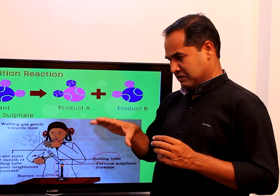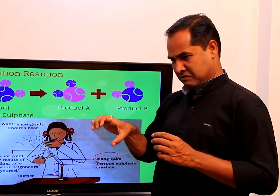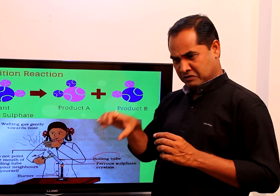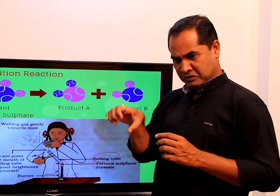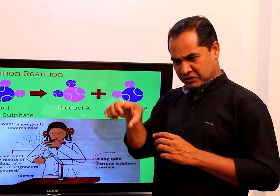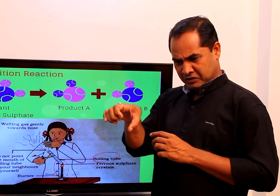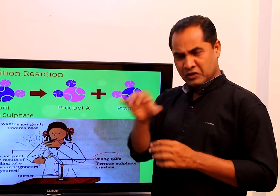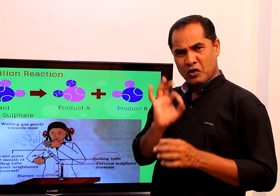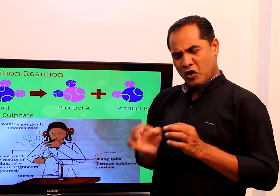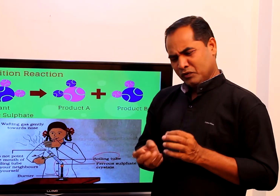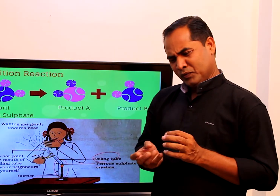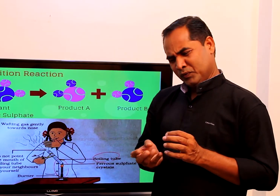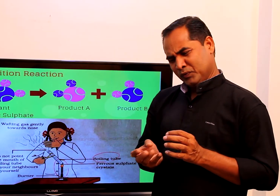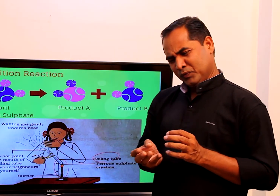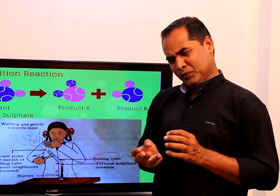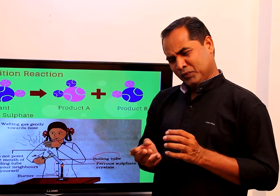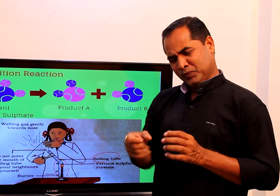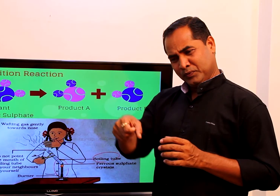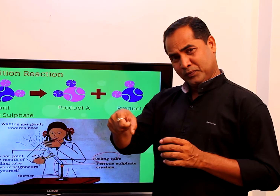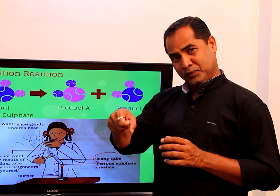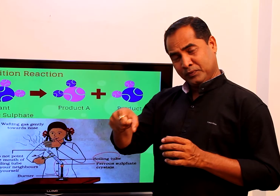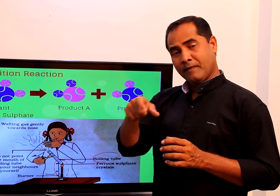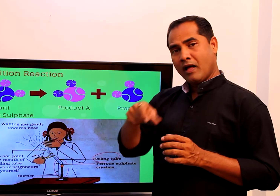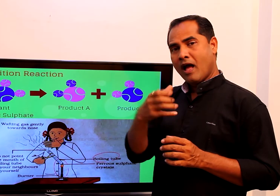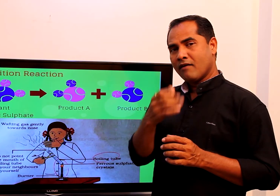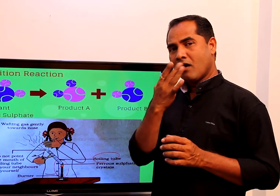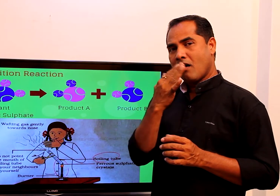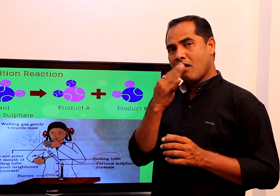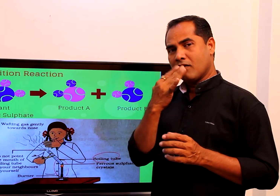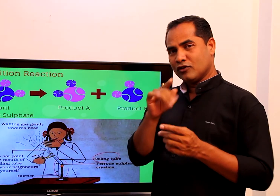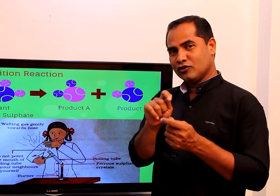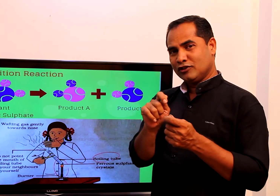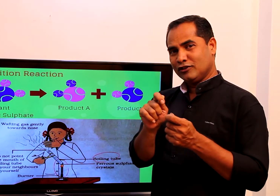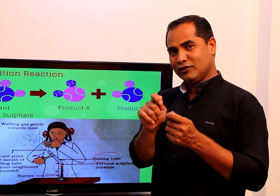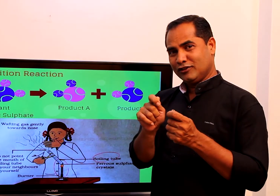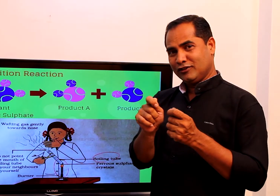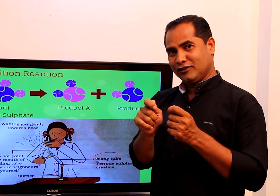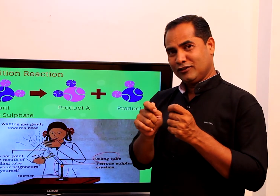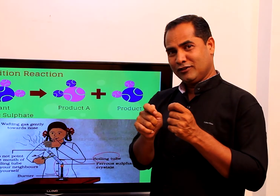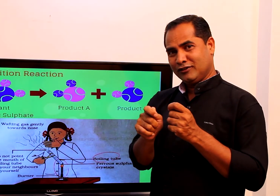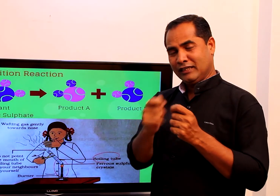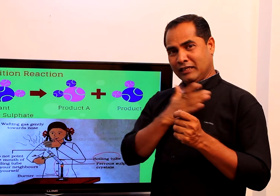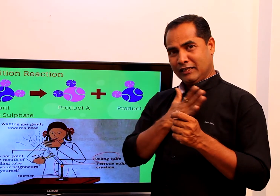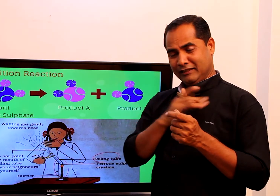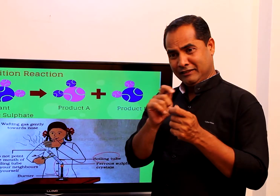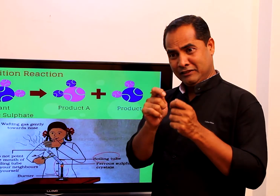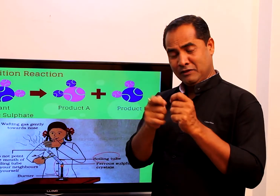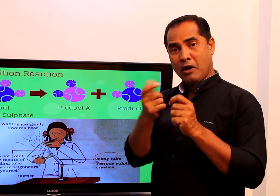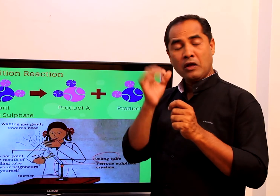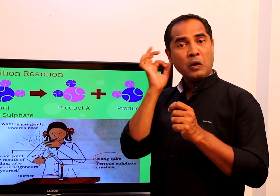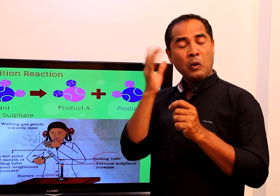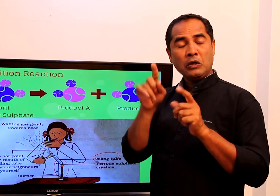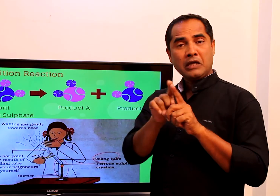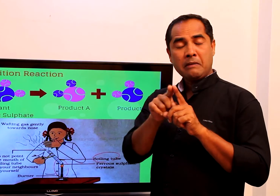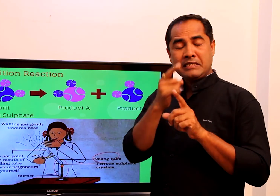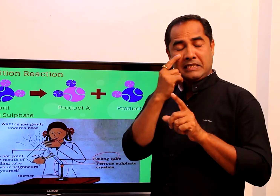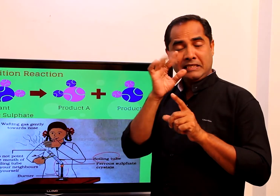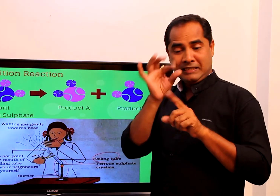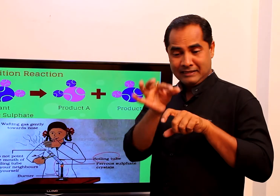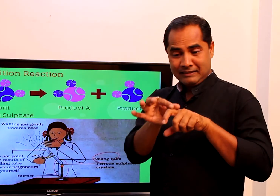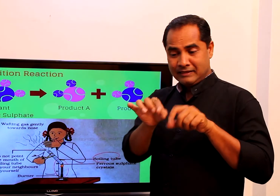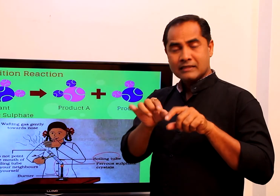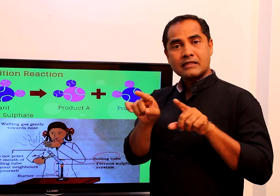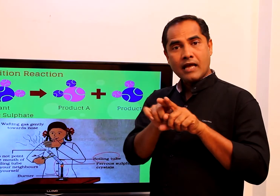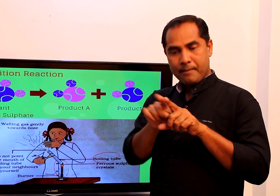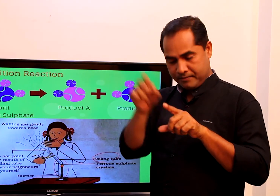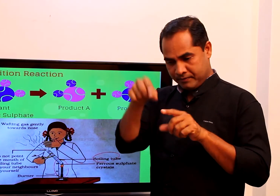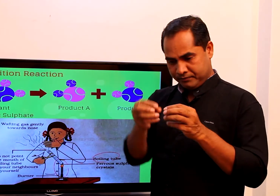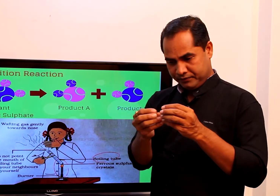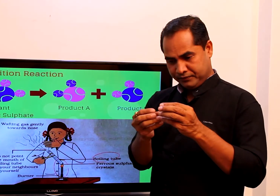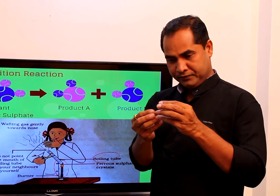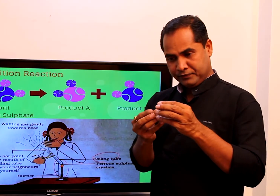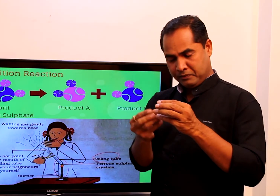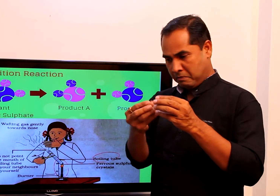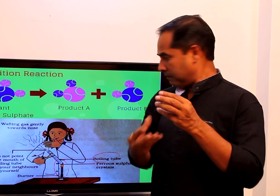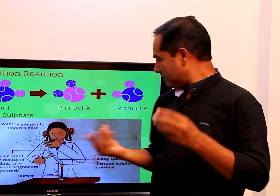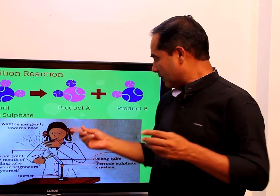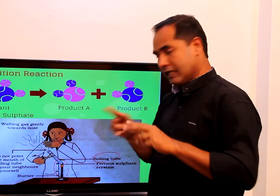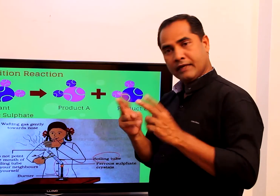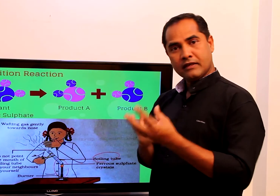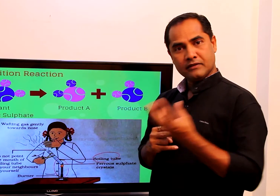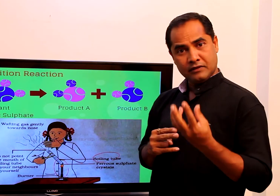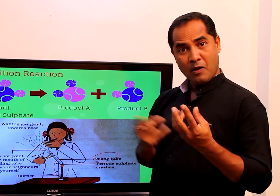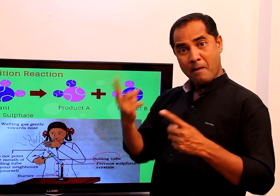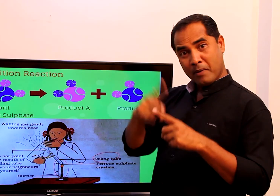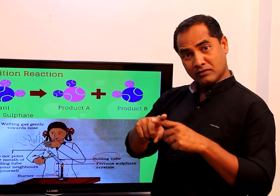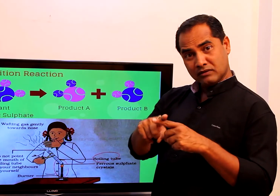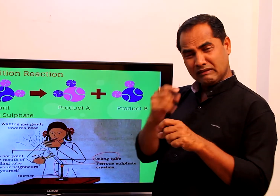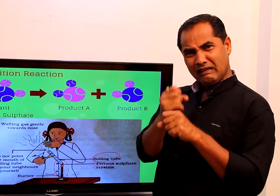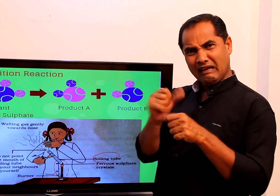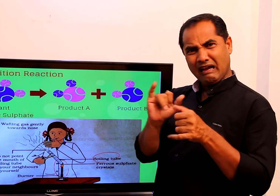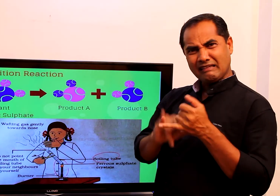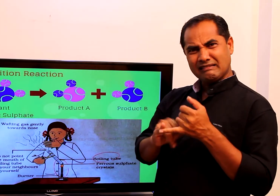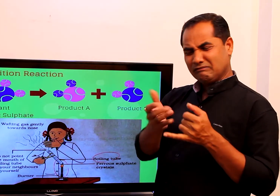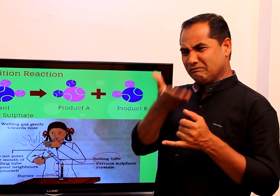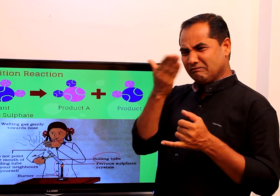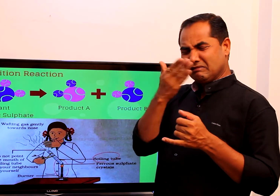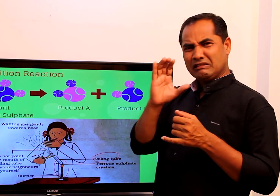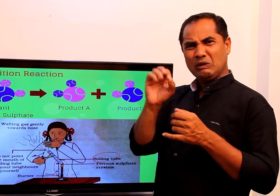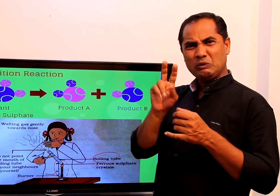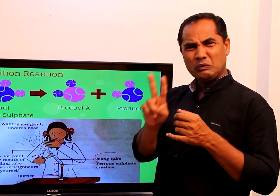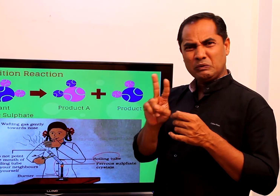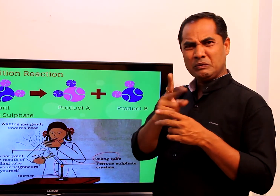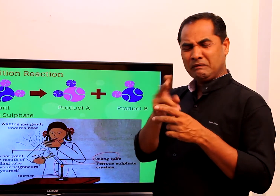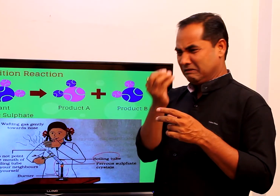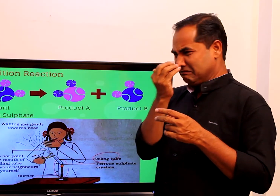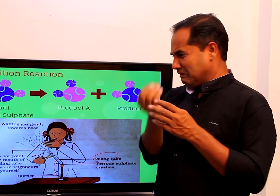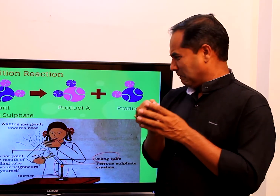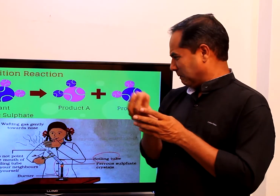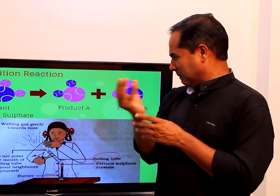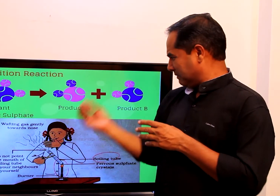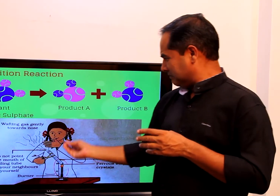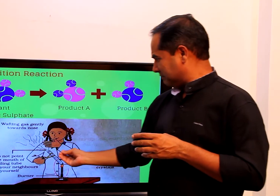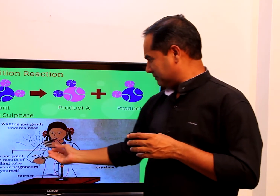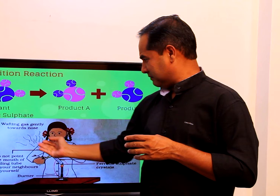and you would notice a color change from green to golden. Also, there is